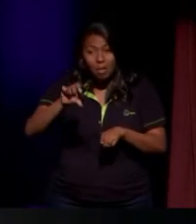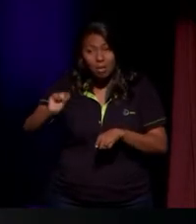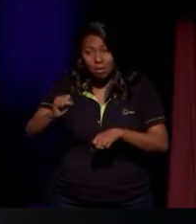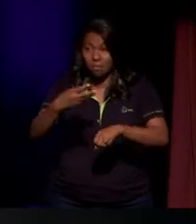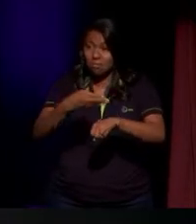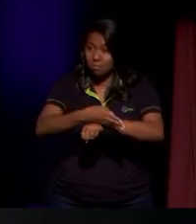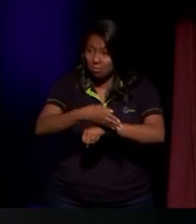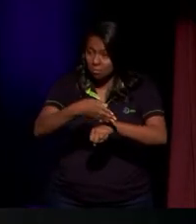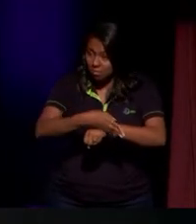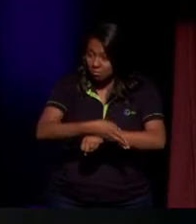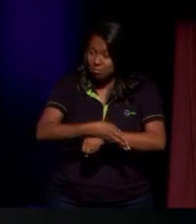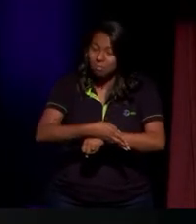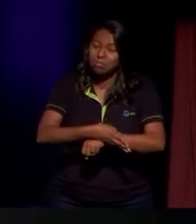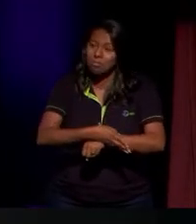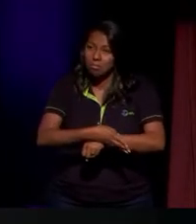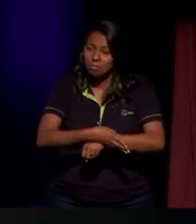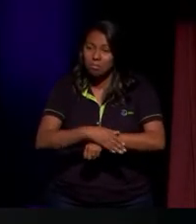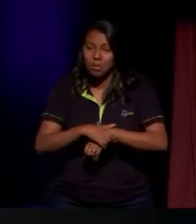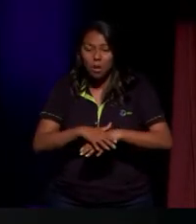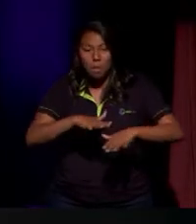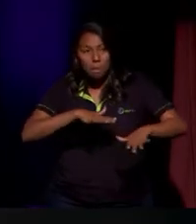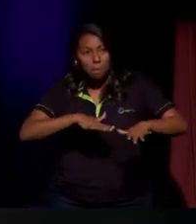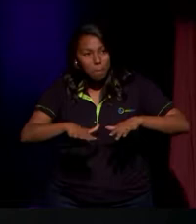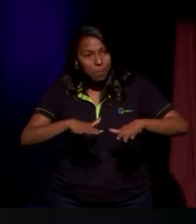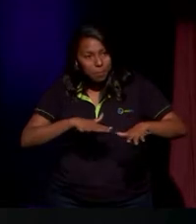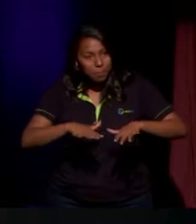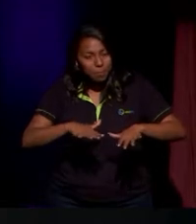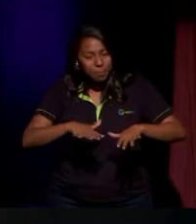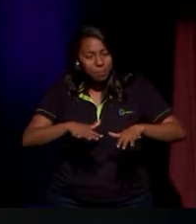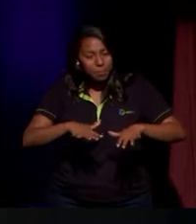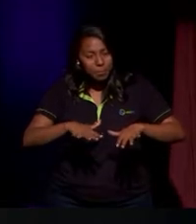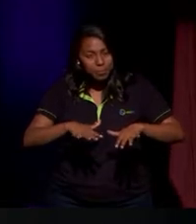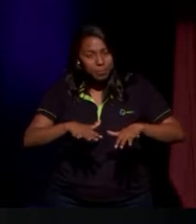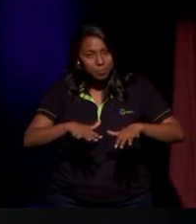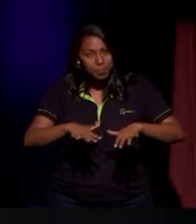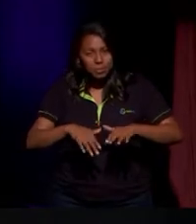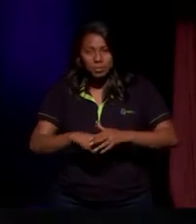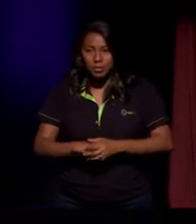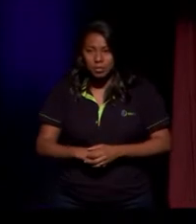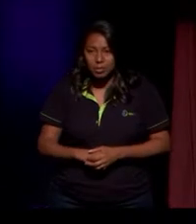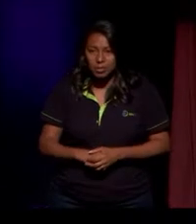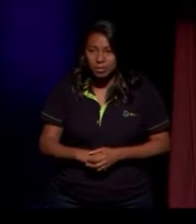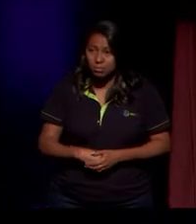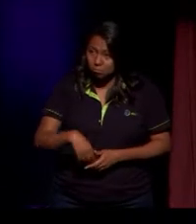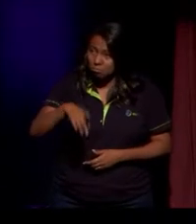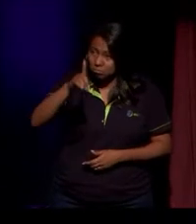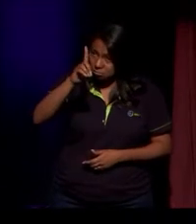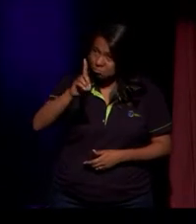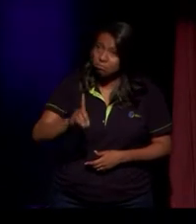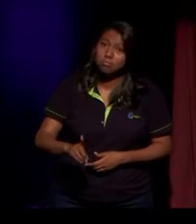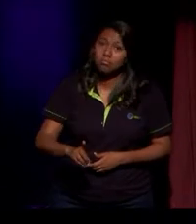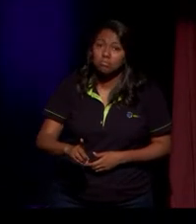has the movement for the recognition of gay rights,